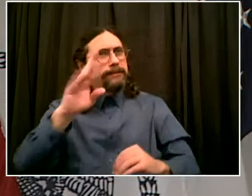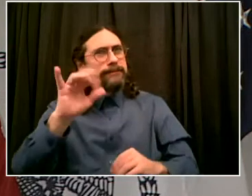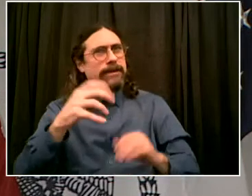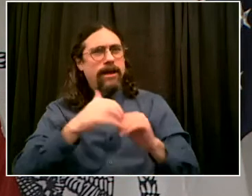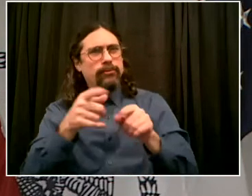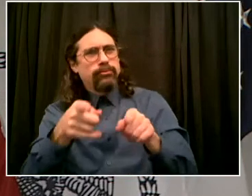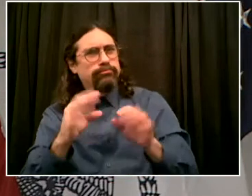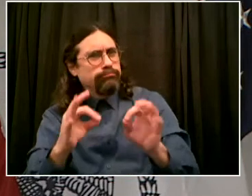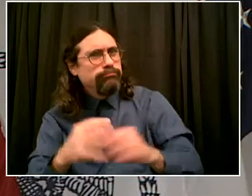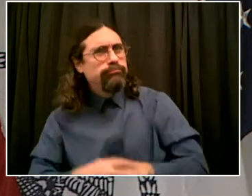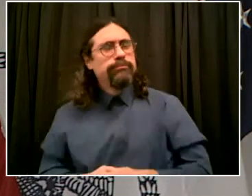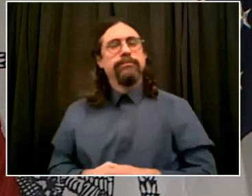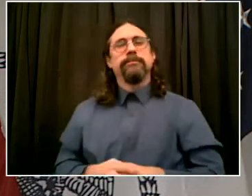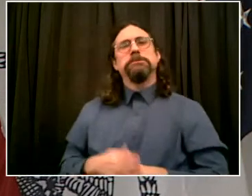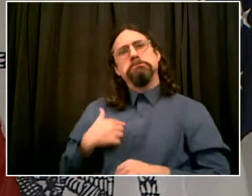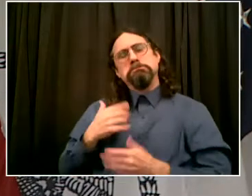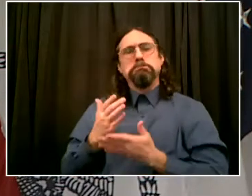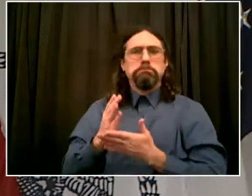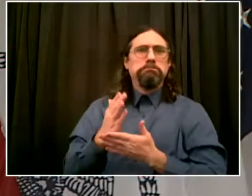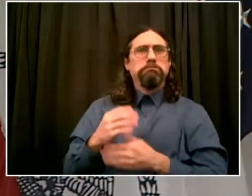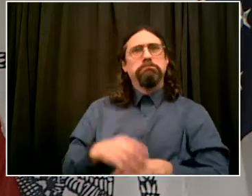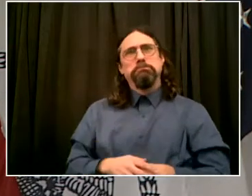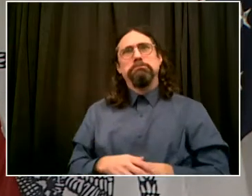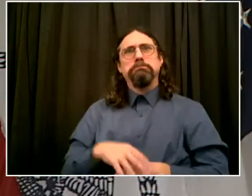GOOD MORNING AND EVERYBODY ON THE CALL. GOOD MORNING, RICH, HOW ARE YOU DOING?